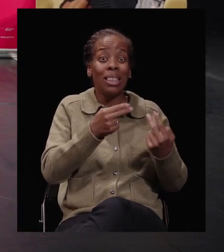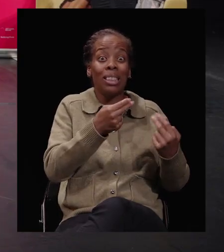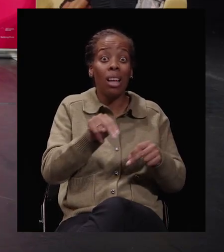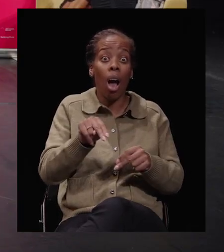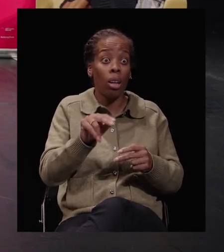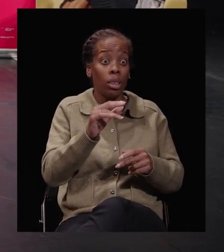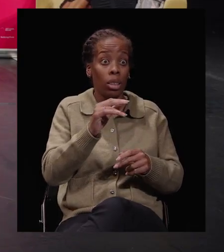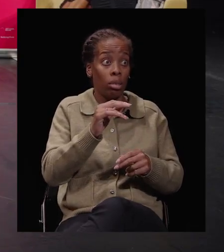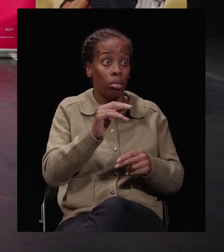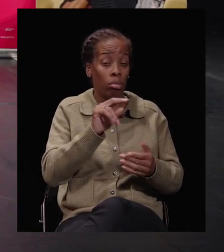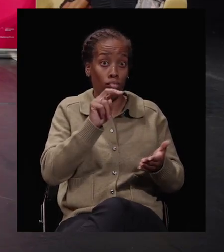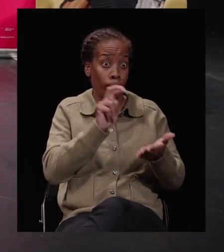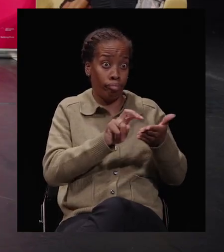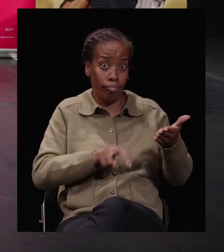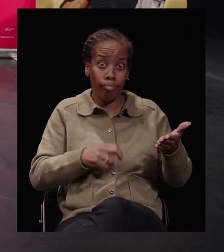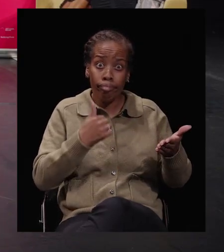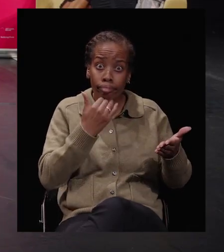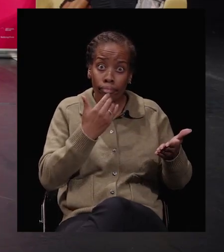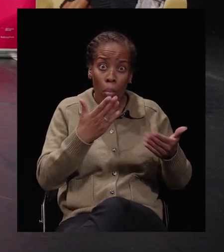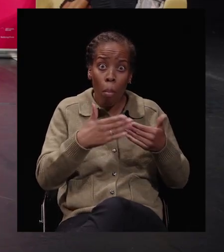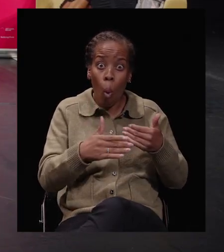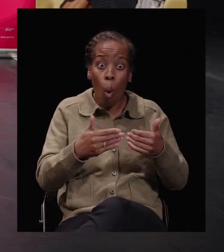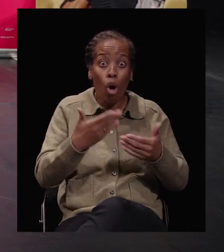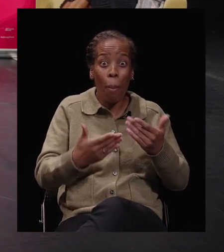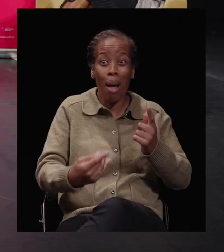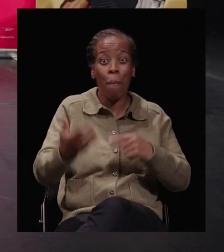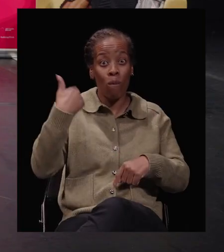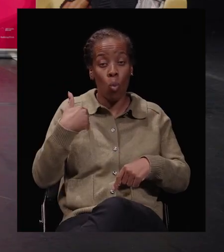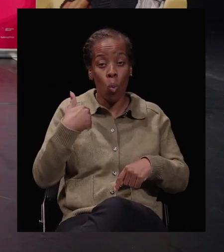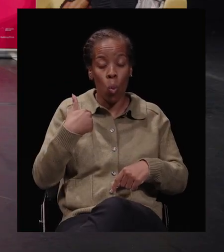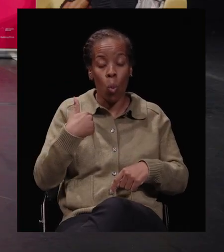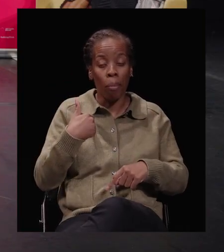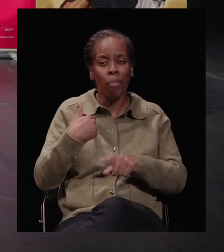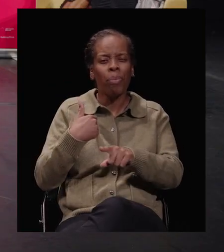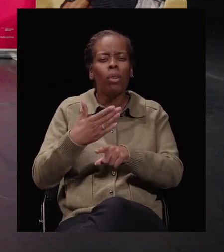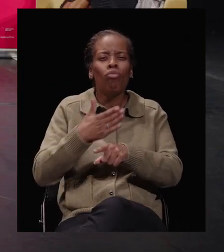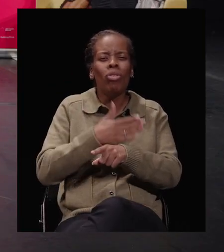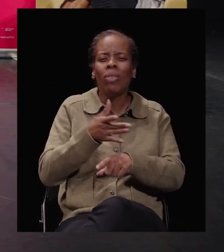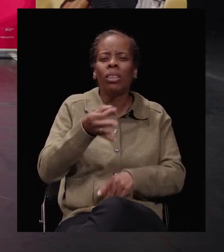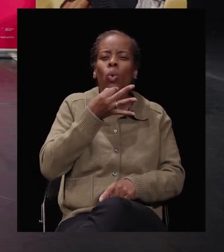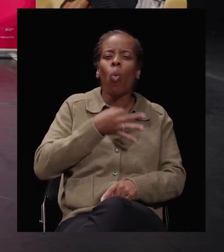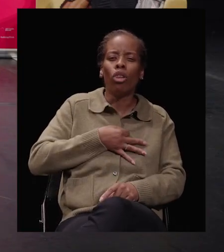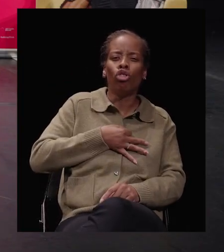which is great because I think coming back to your previous question, I think it's really this idea